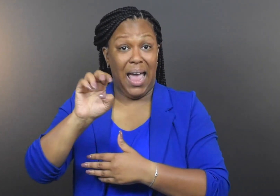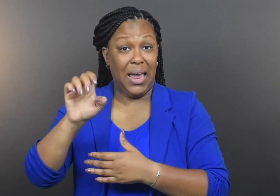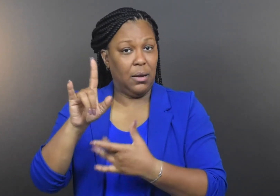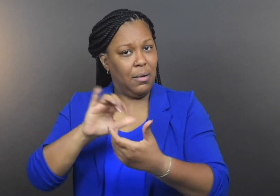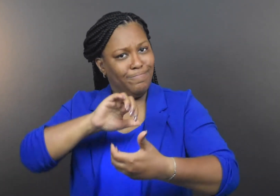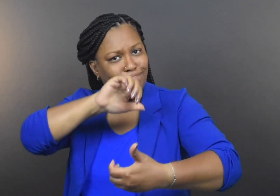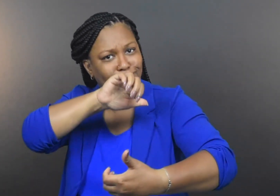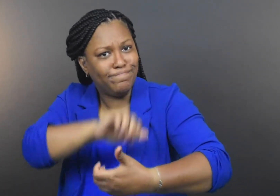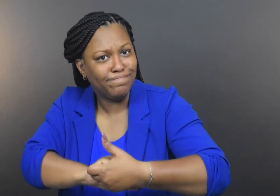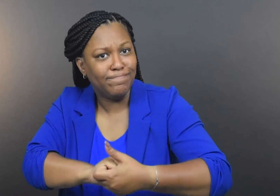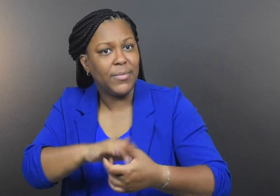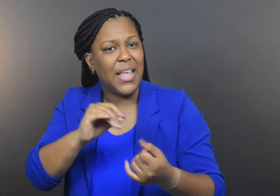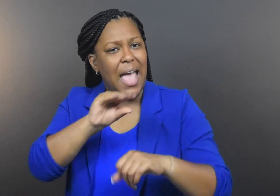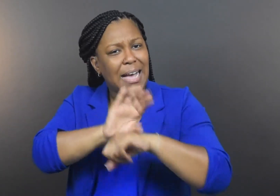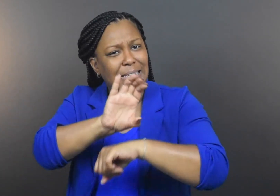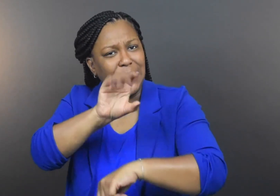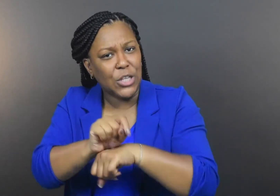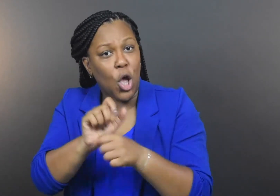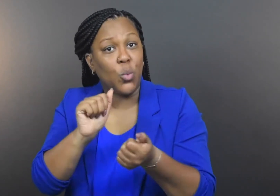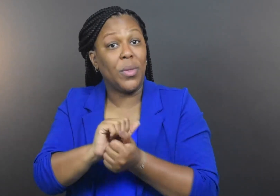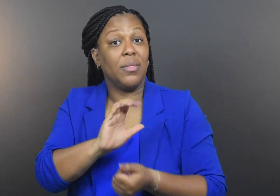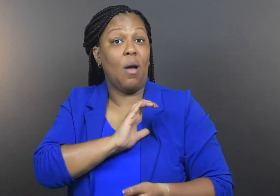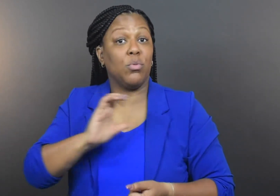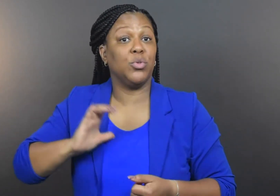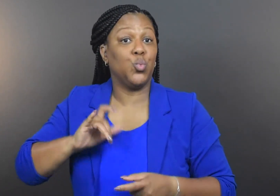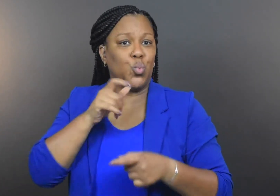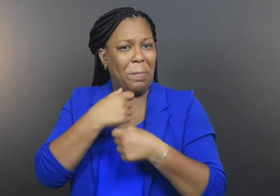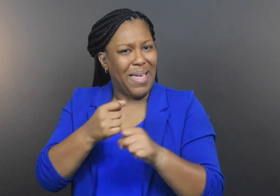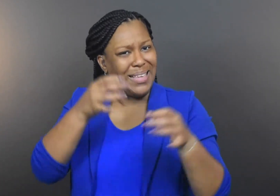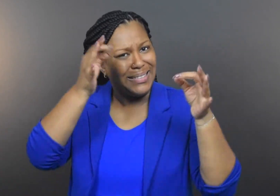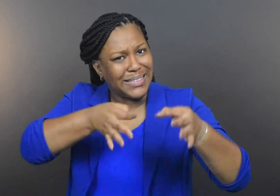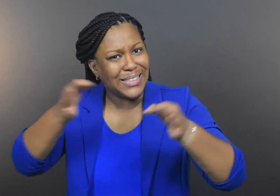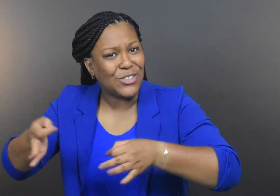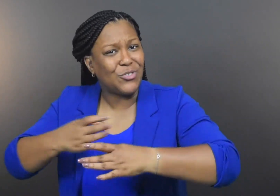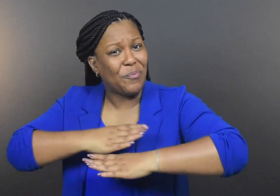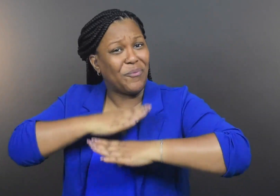Anne partnered and consulted with the council to make prevention guidance